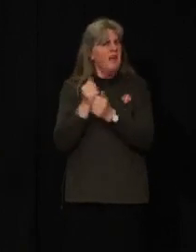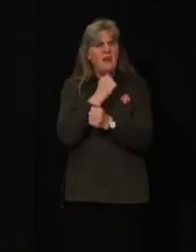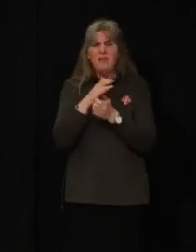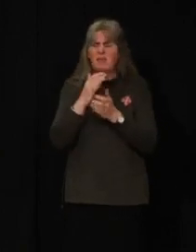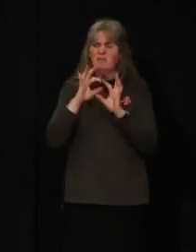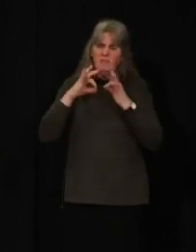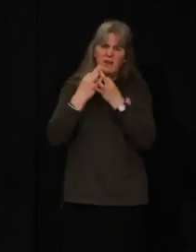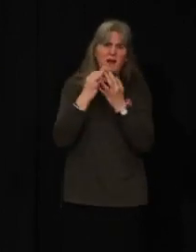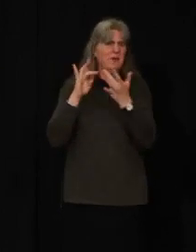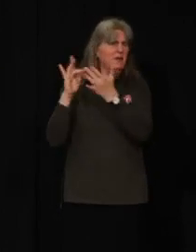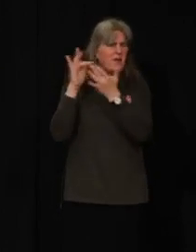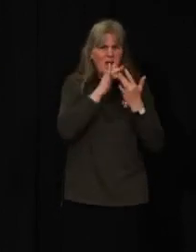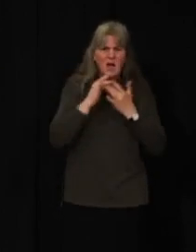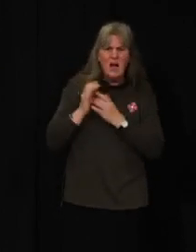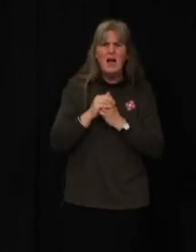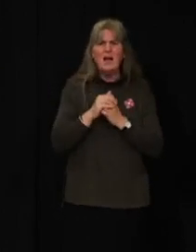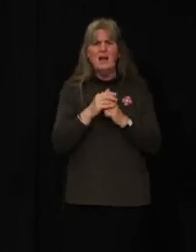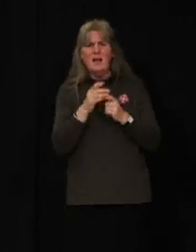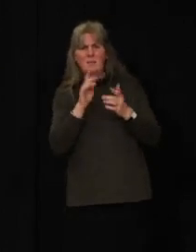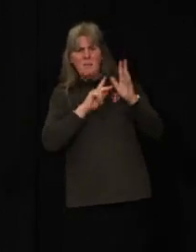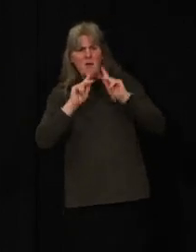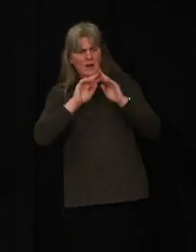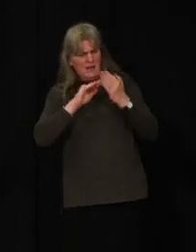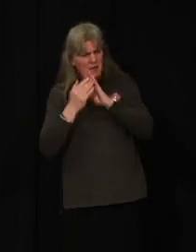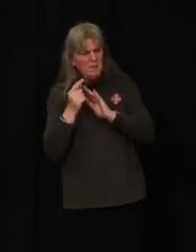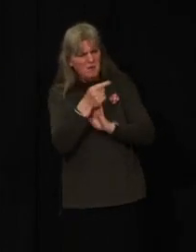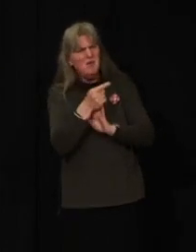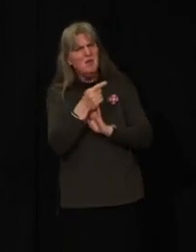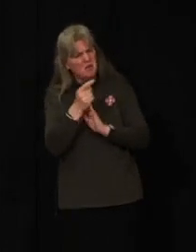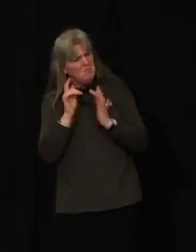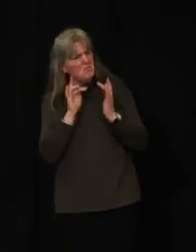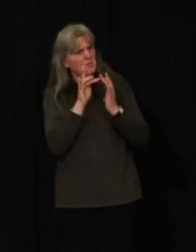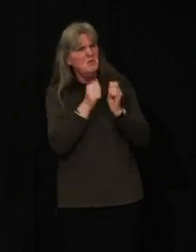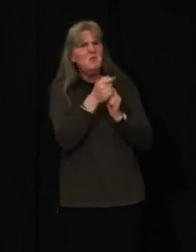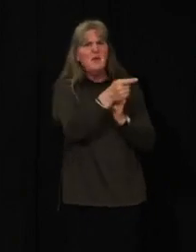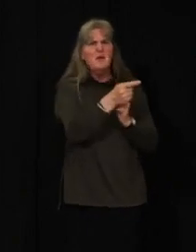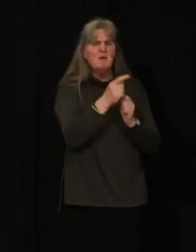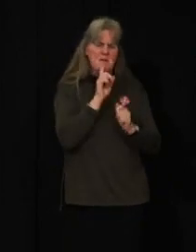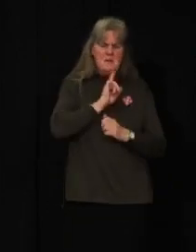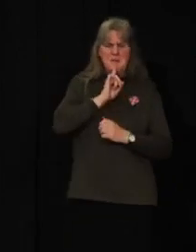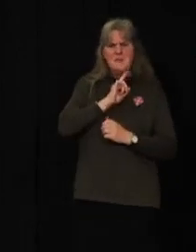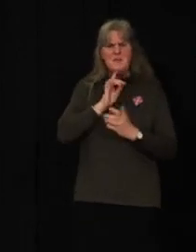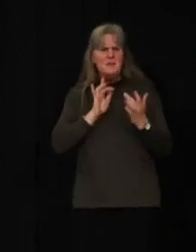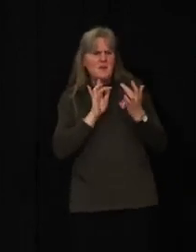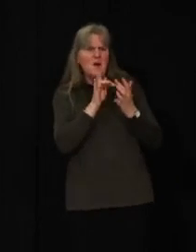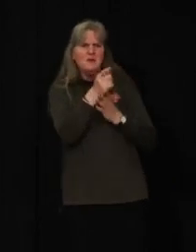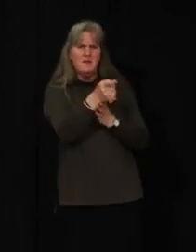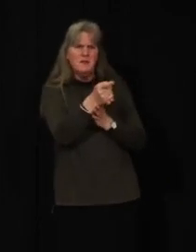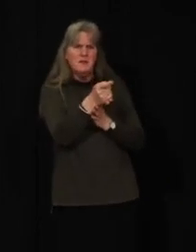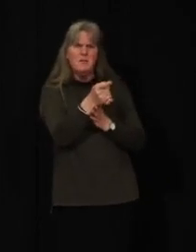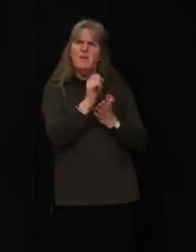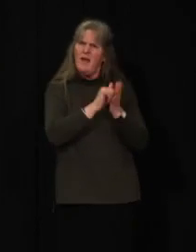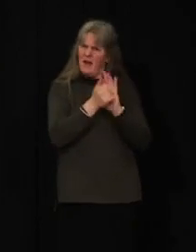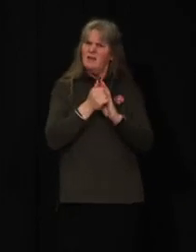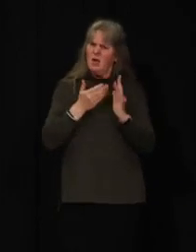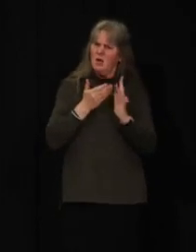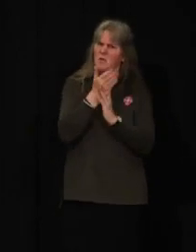continue to be there for others. Find those people in the community that are lonely. This is how we will get through